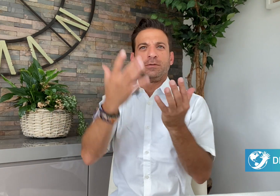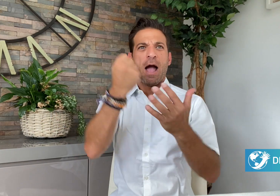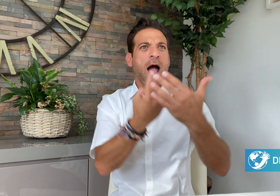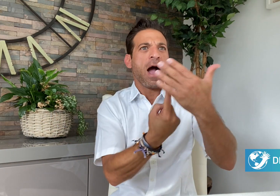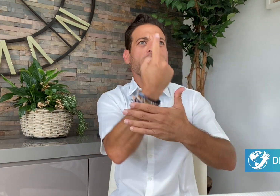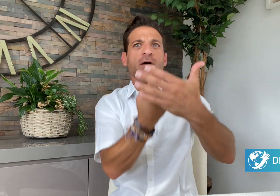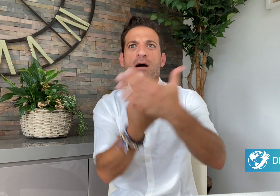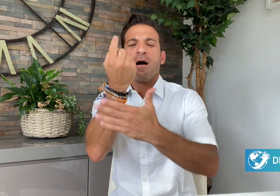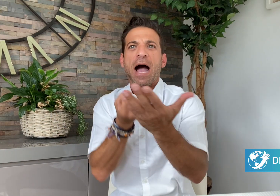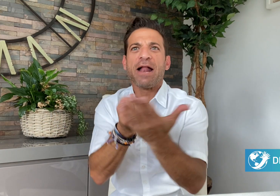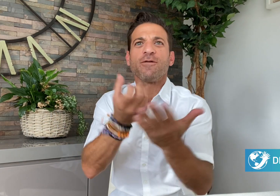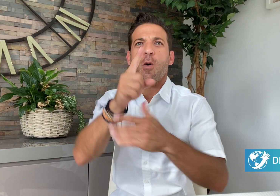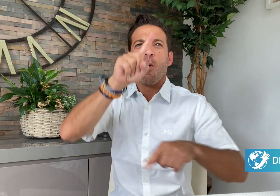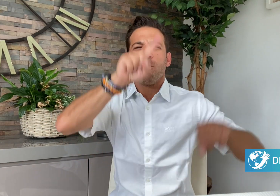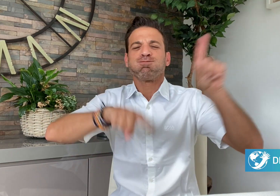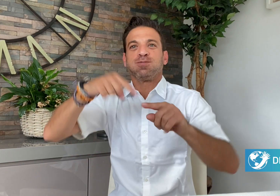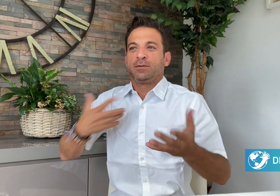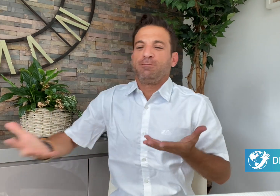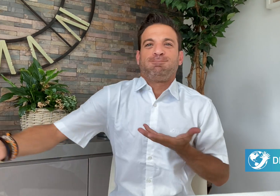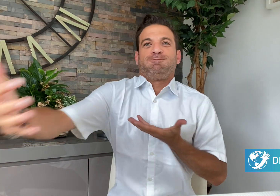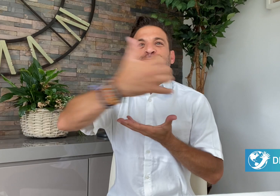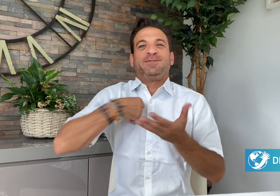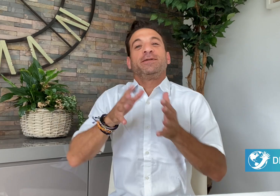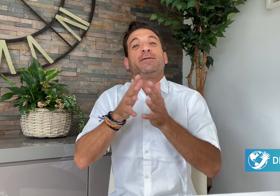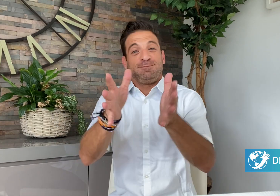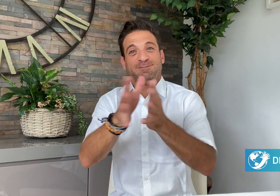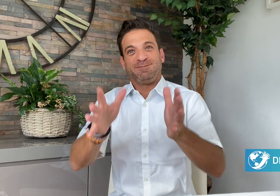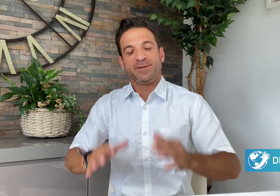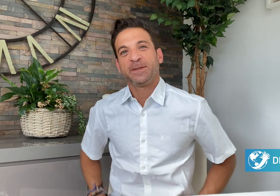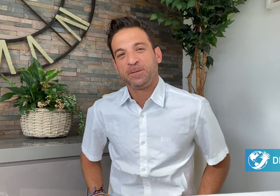Deaf Communities through the power of information!